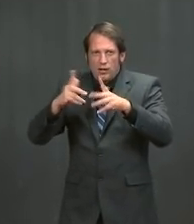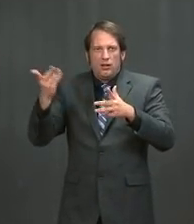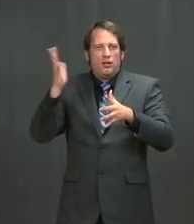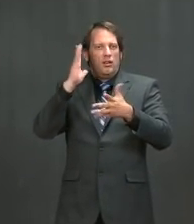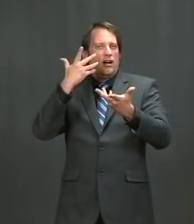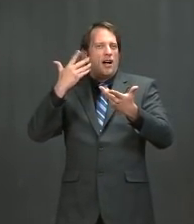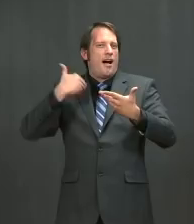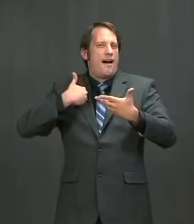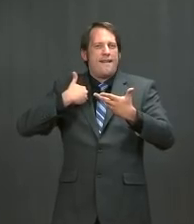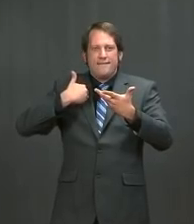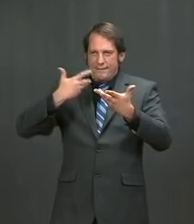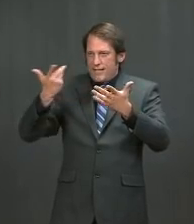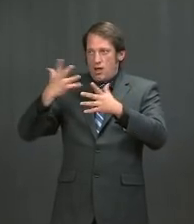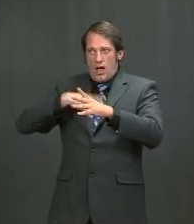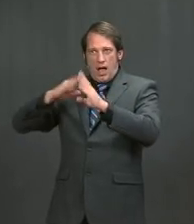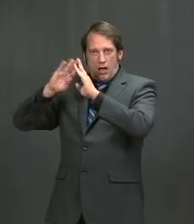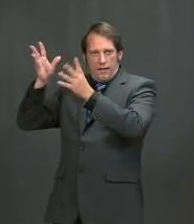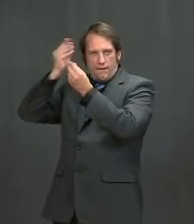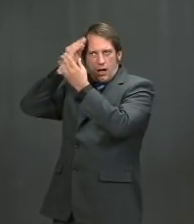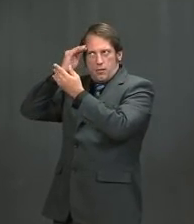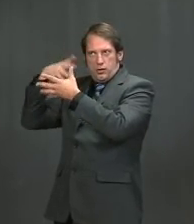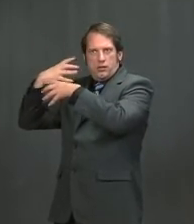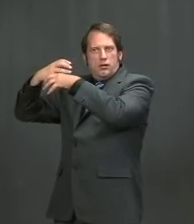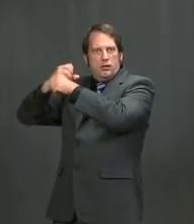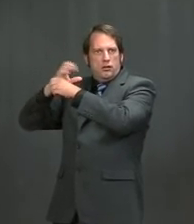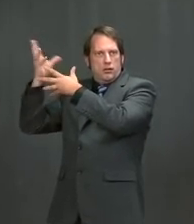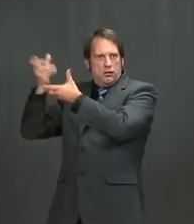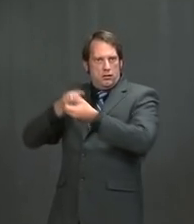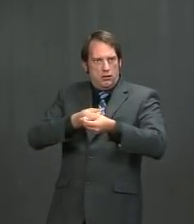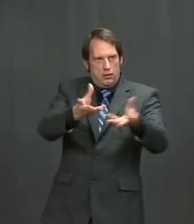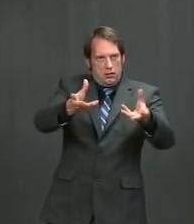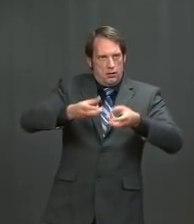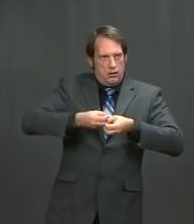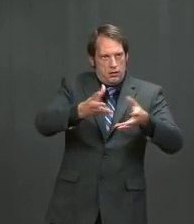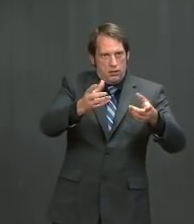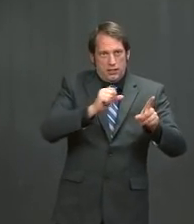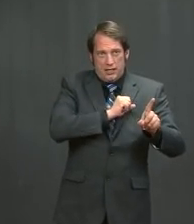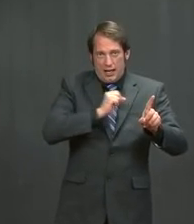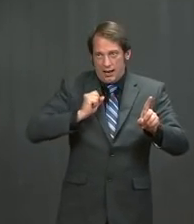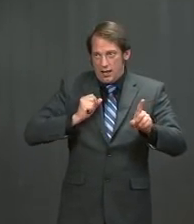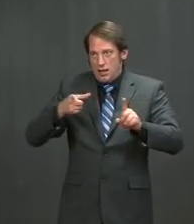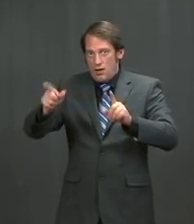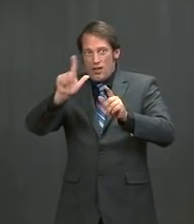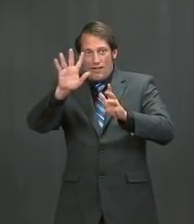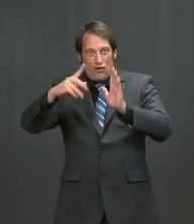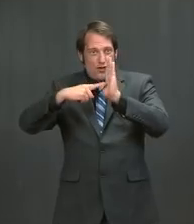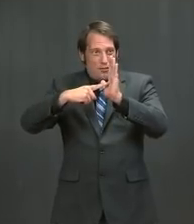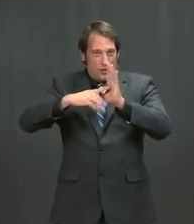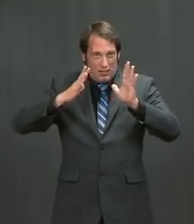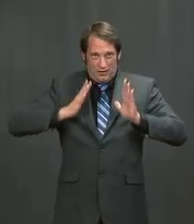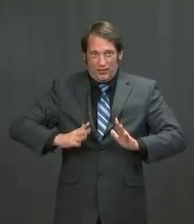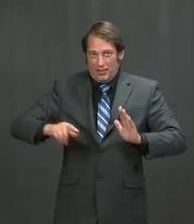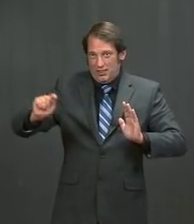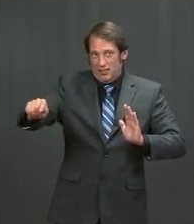The House briefing had 124 representatives on, including 31 Republicans. Senior White House officials have briefed bipartisan